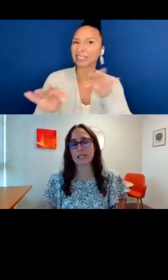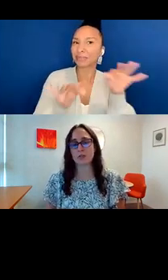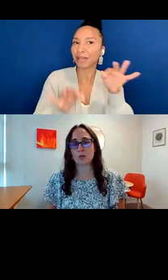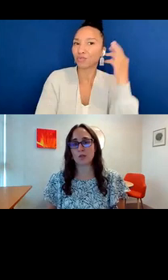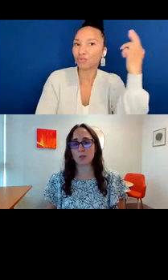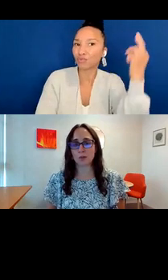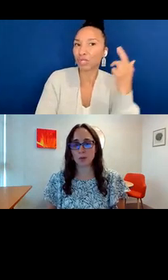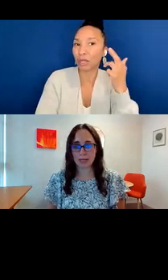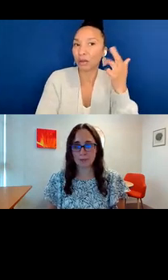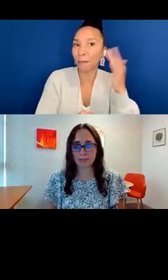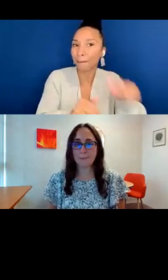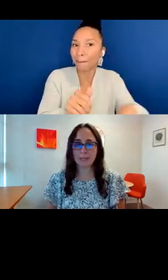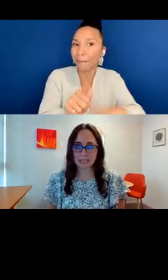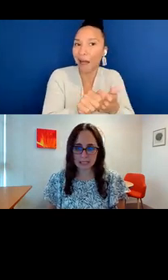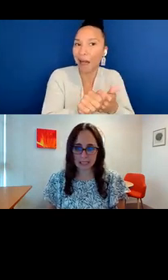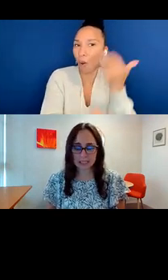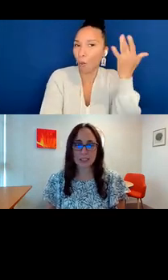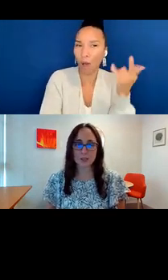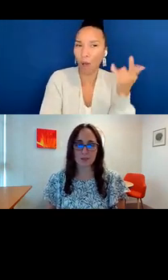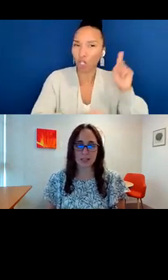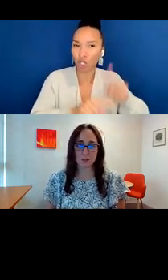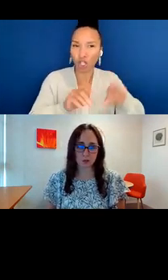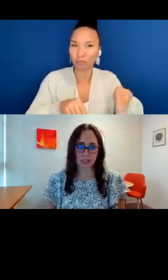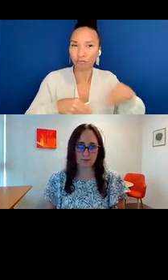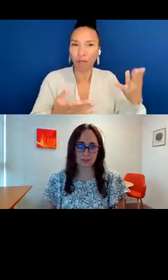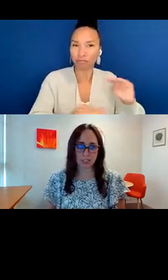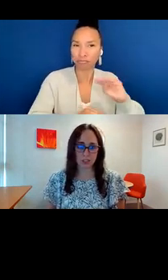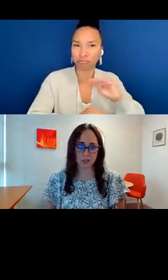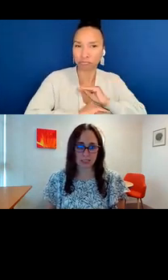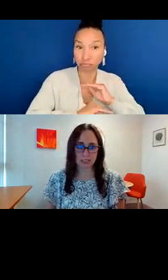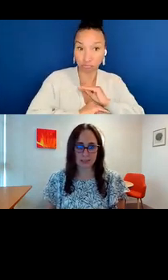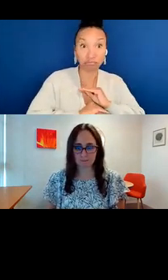is related to your program's ability to provide those grant-funded services.